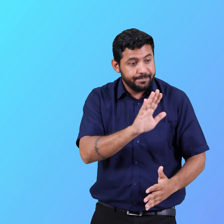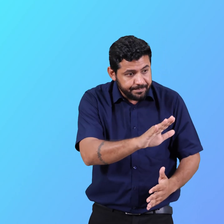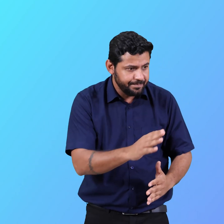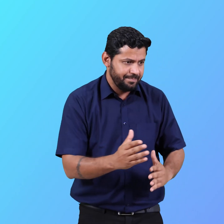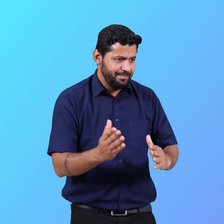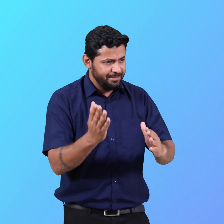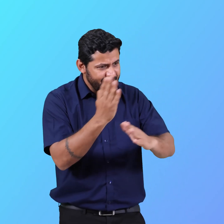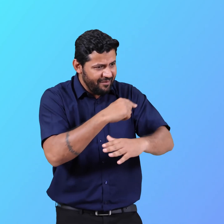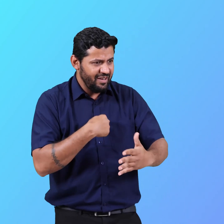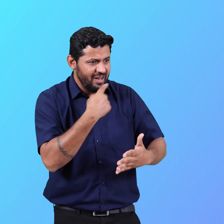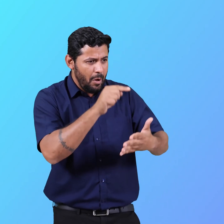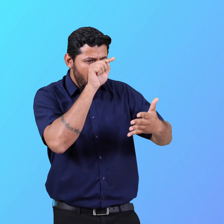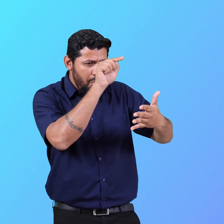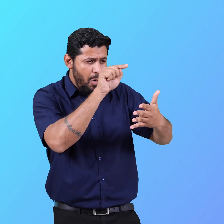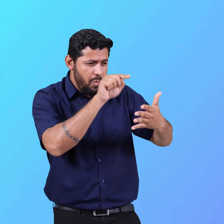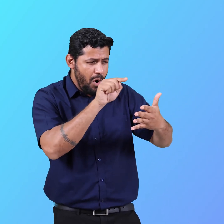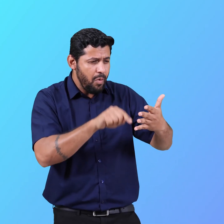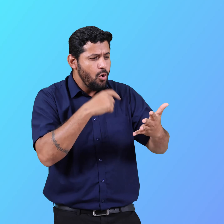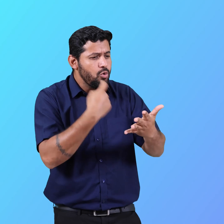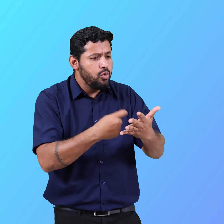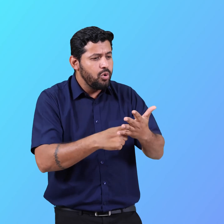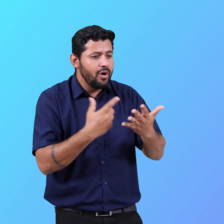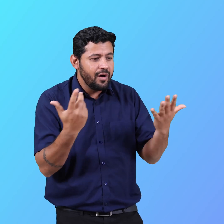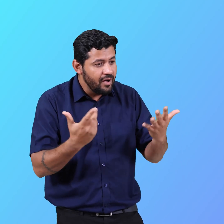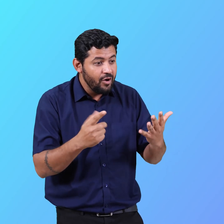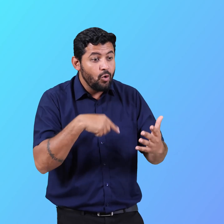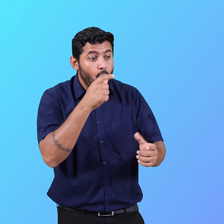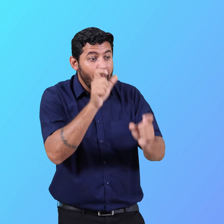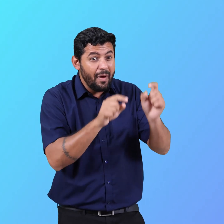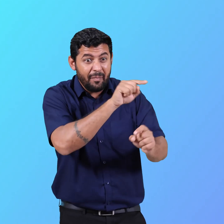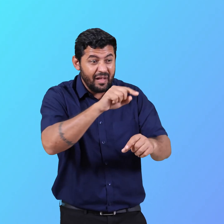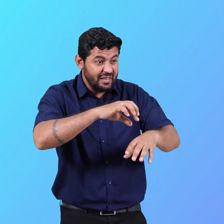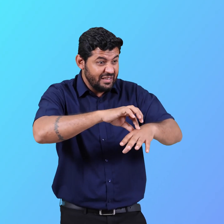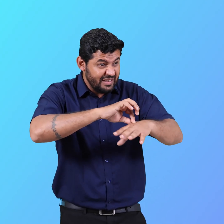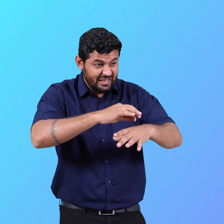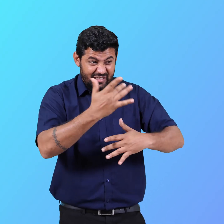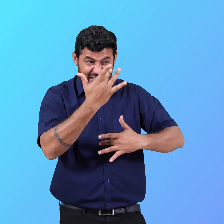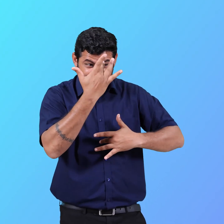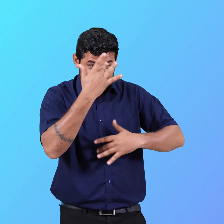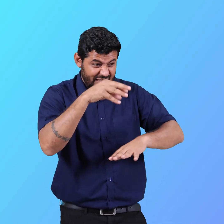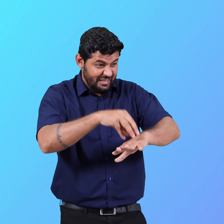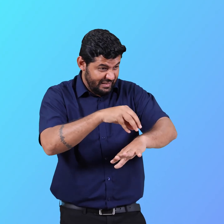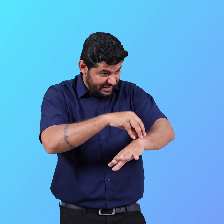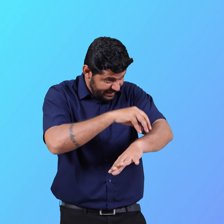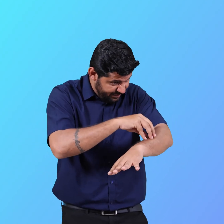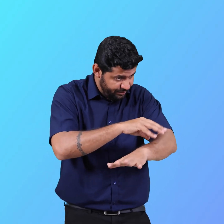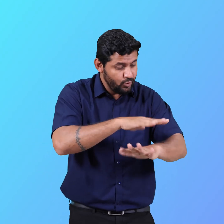These are the rules for how to manage any dreaded skin disease, including sores.